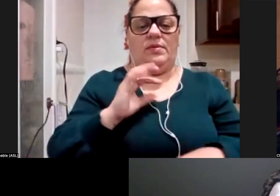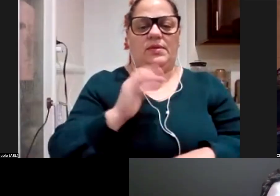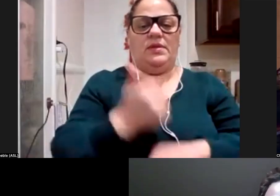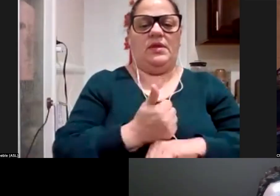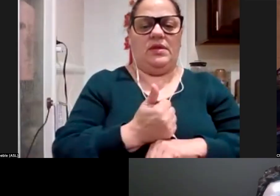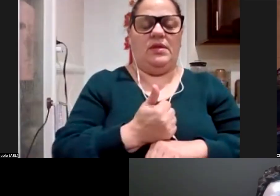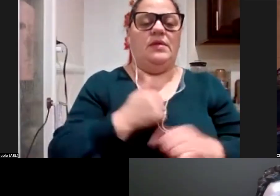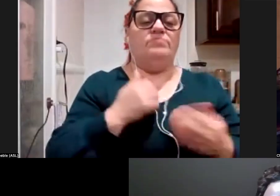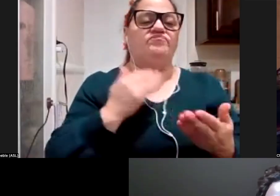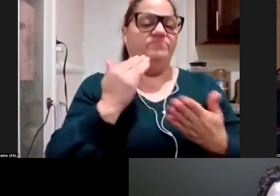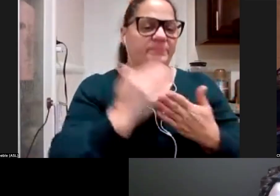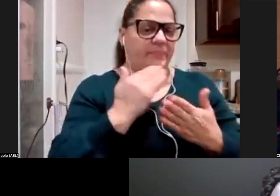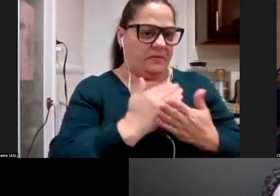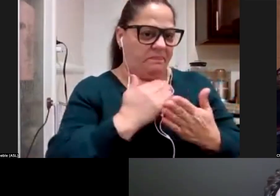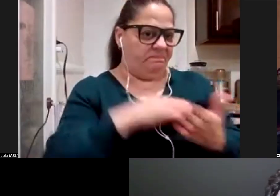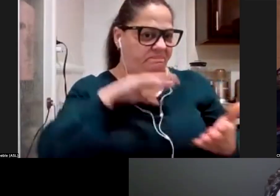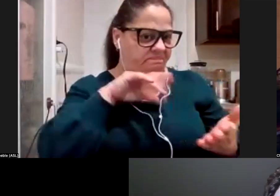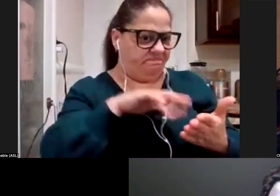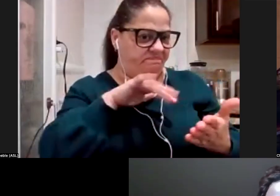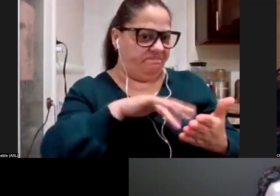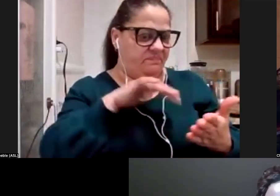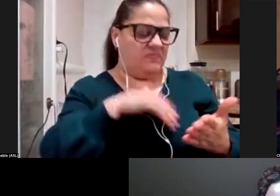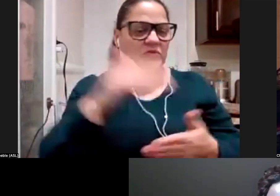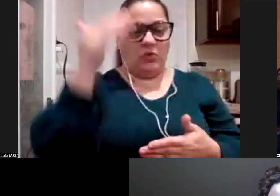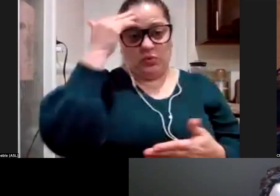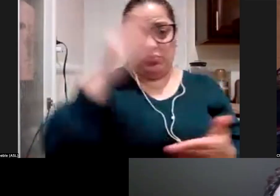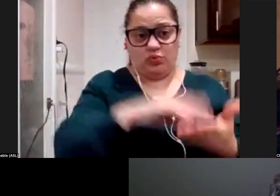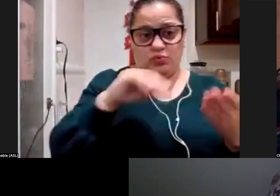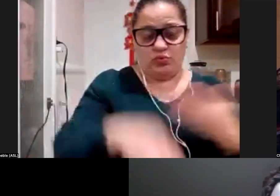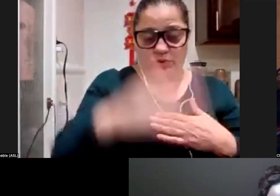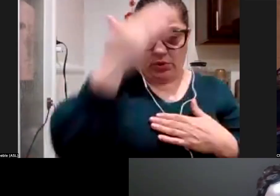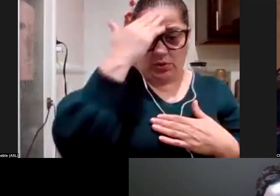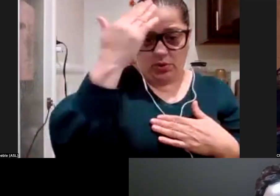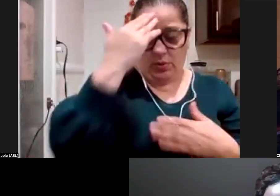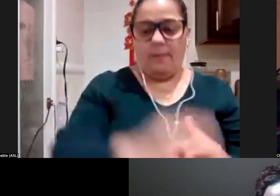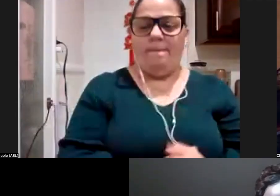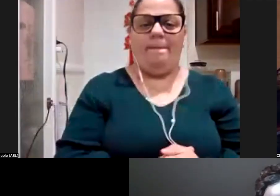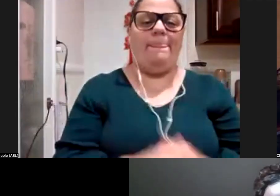if you like so students can know about them. [GROVER] Thank you. Yes. Thank you.